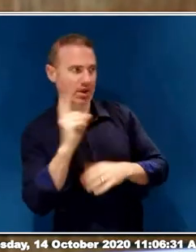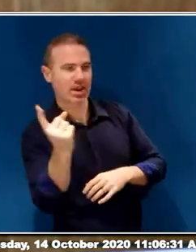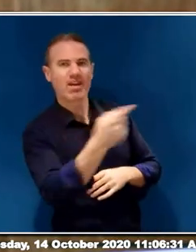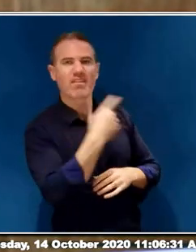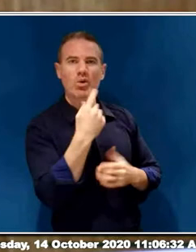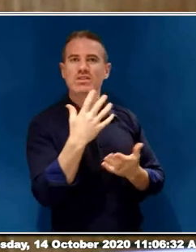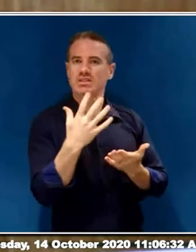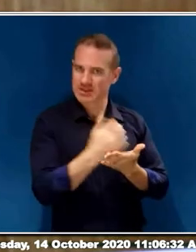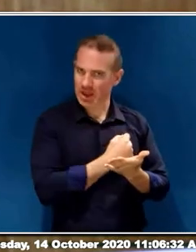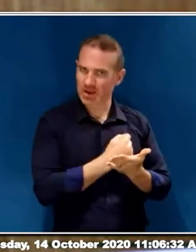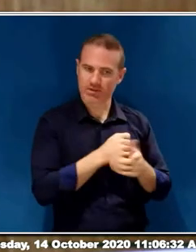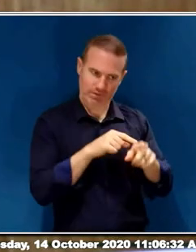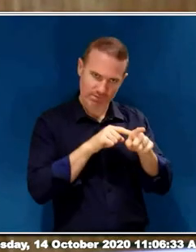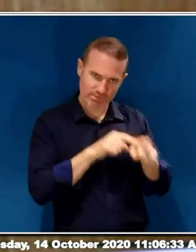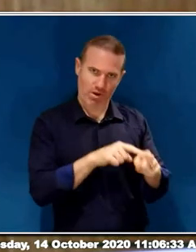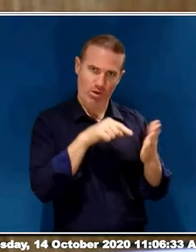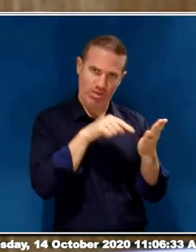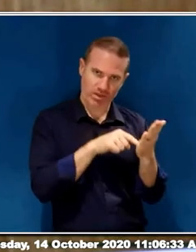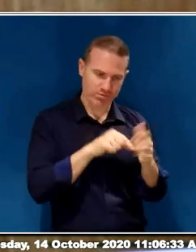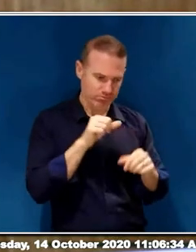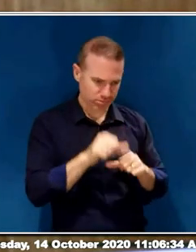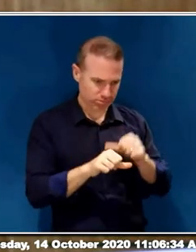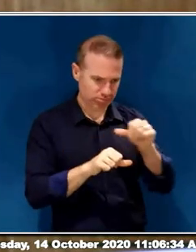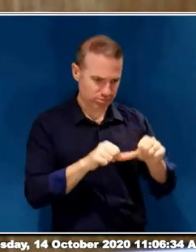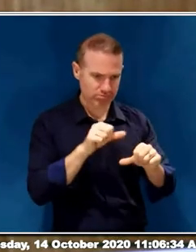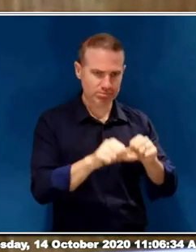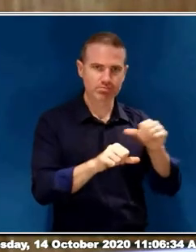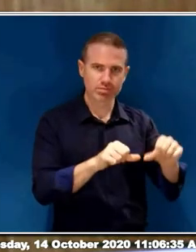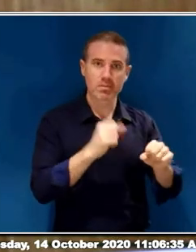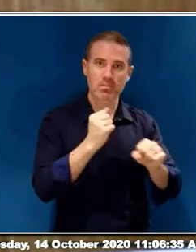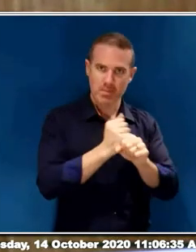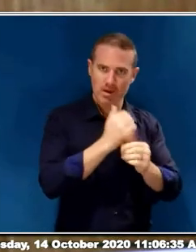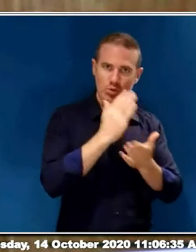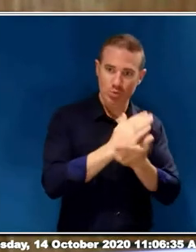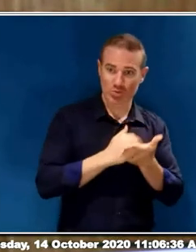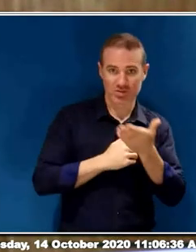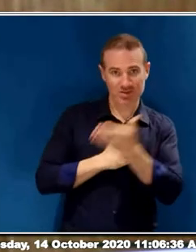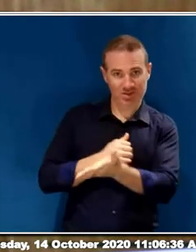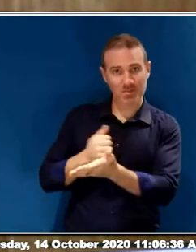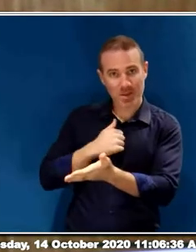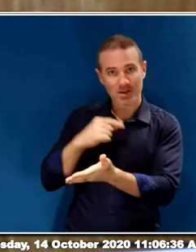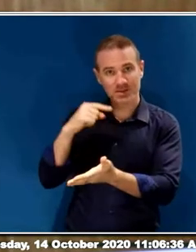It keeps Kobe safe, staff safe and other students safe.